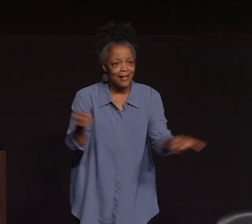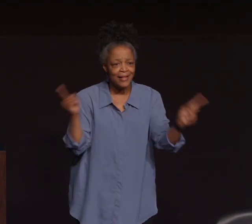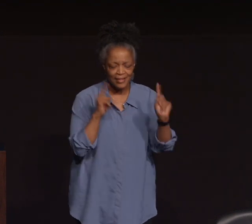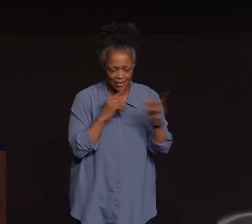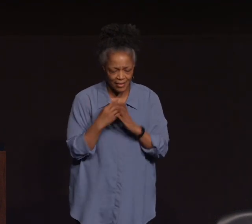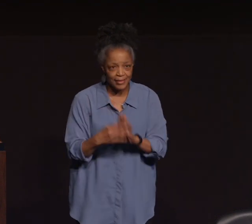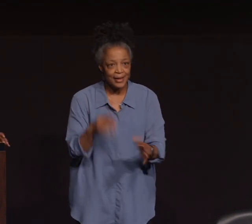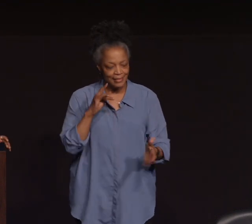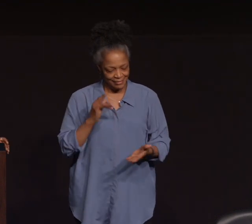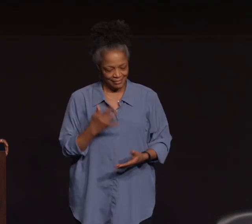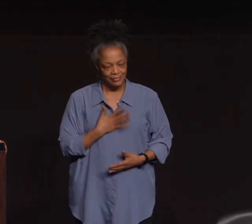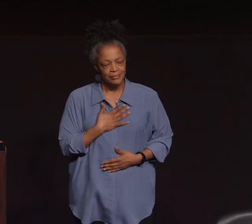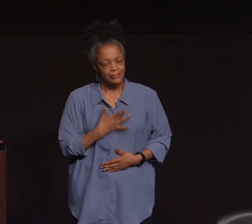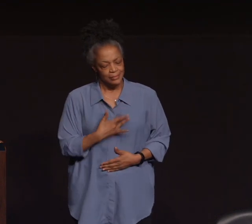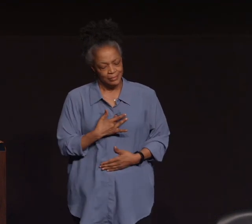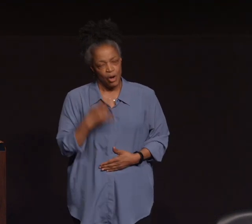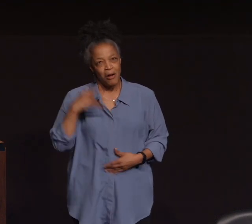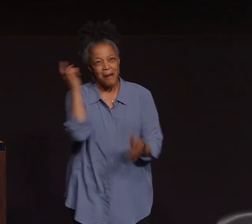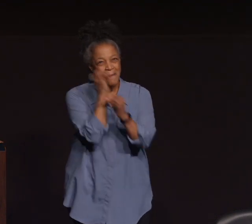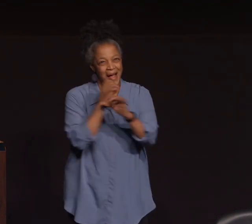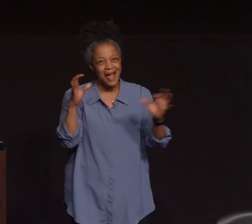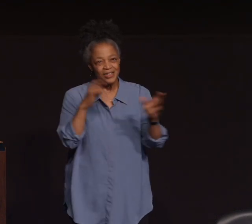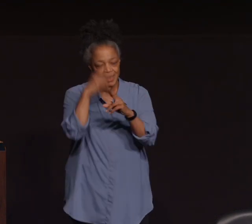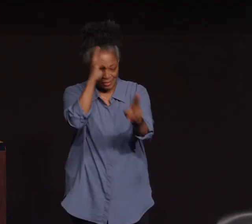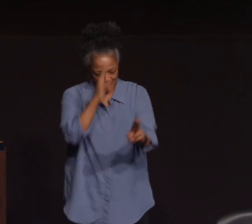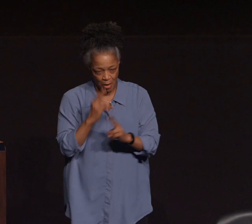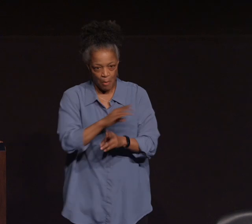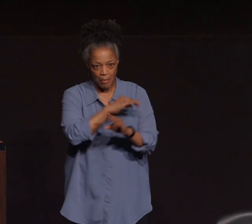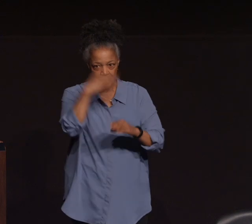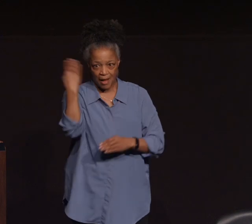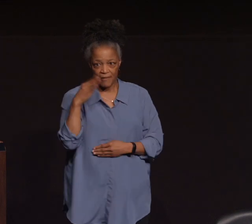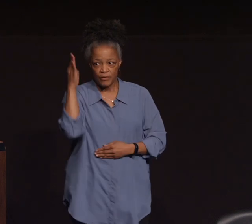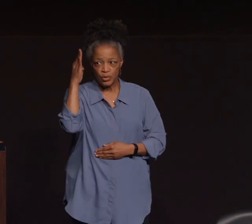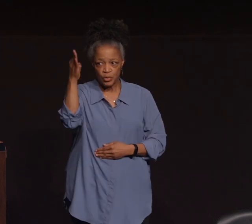imagination and pay homage to Black futures.